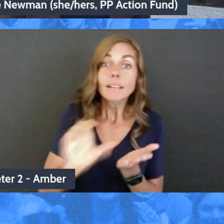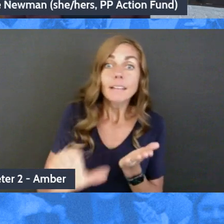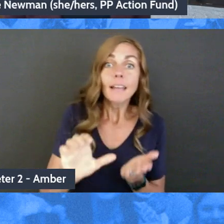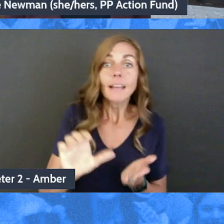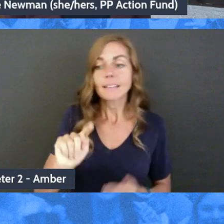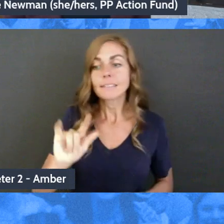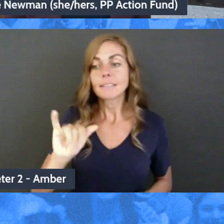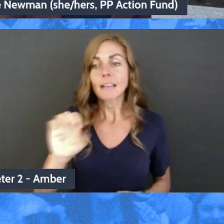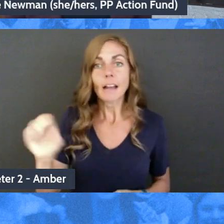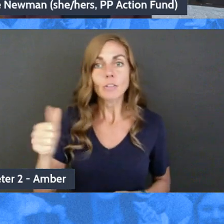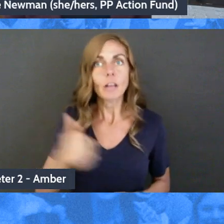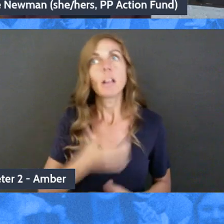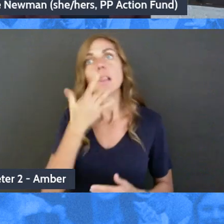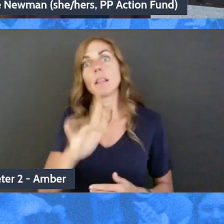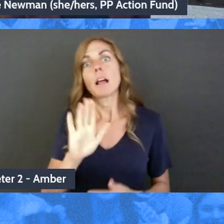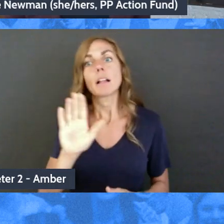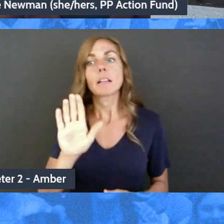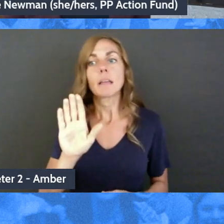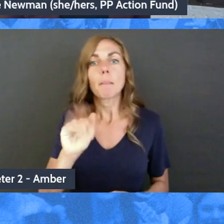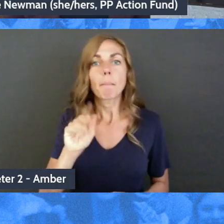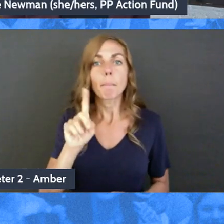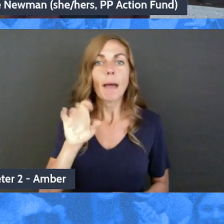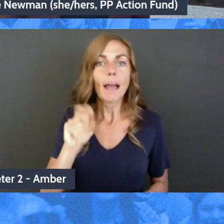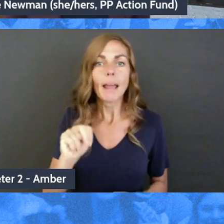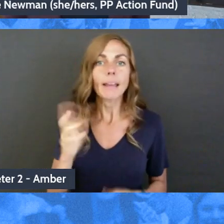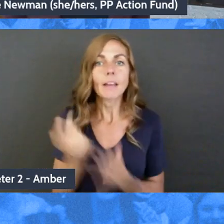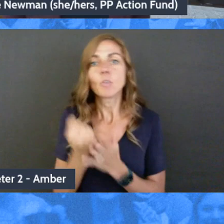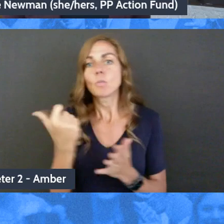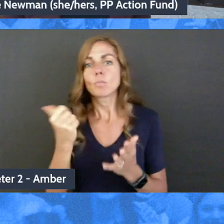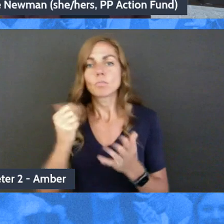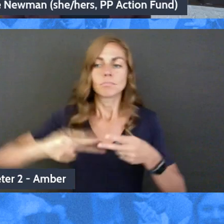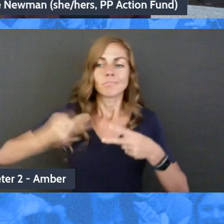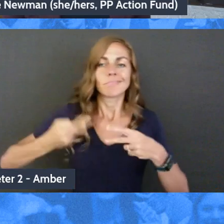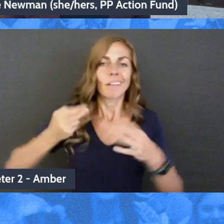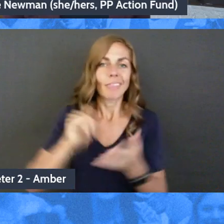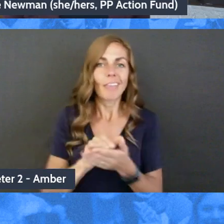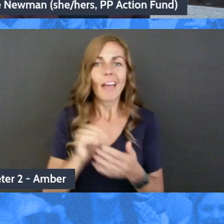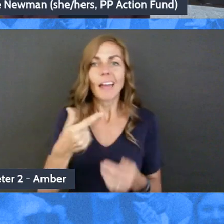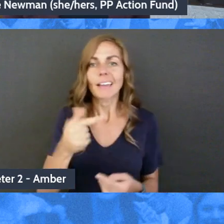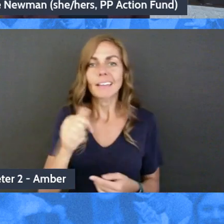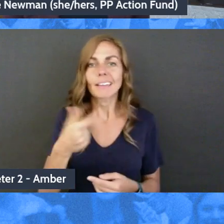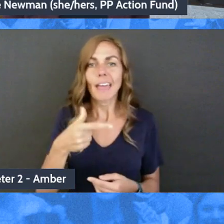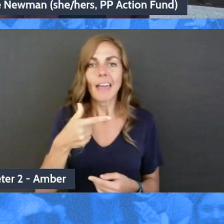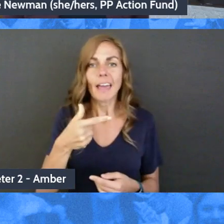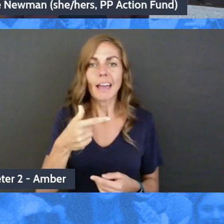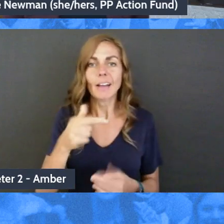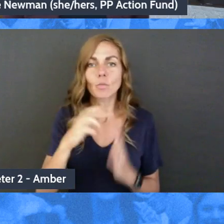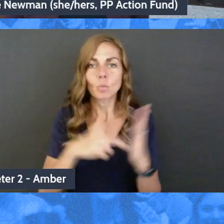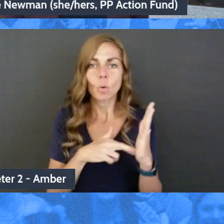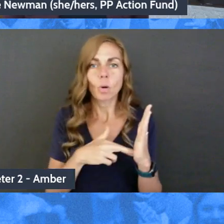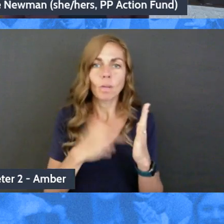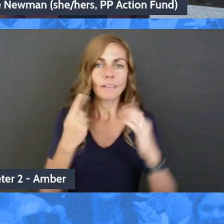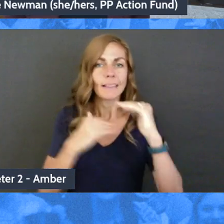thankfully reversed the gag rule, the harmful gag rule that limited access to reproductive health services.